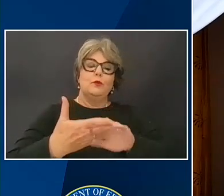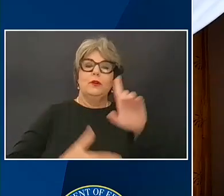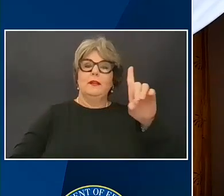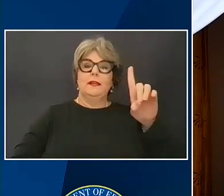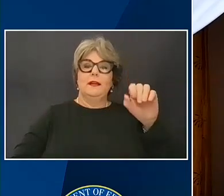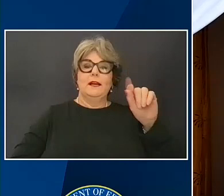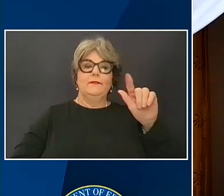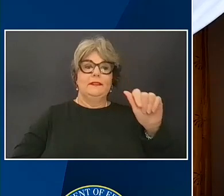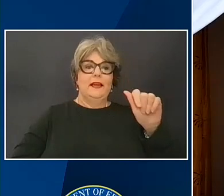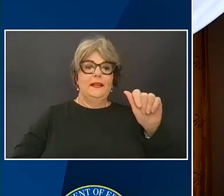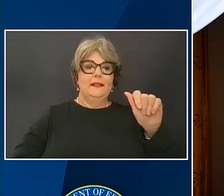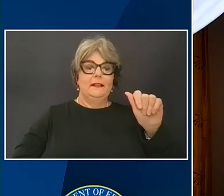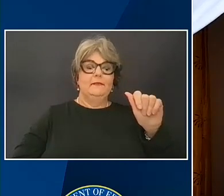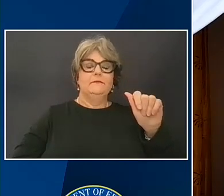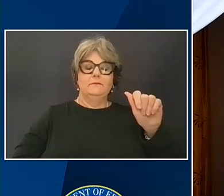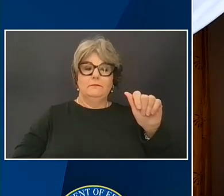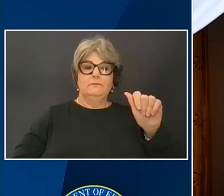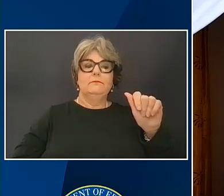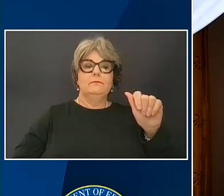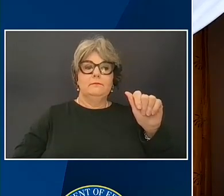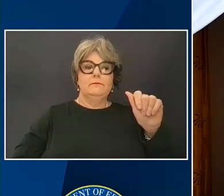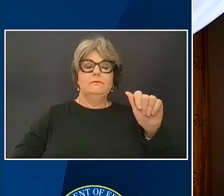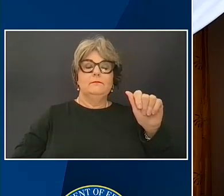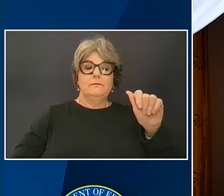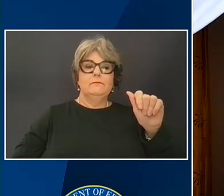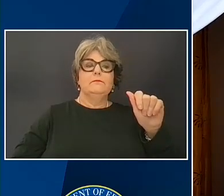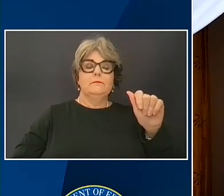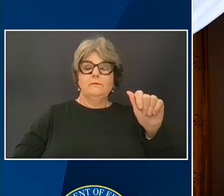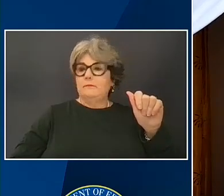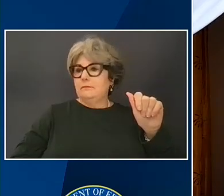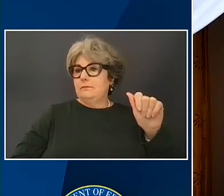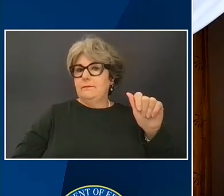unilaterally within the power of the